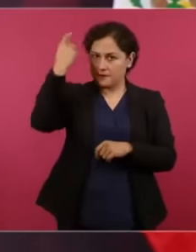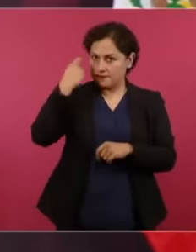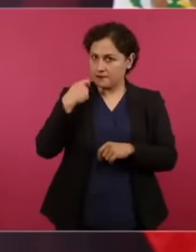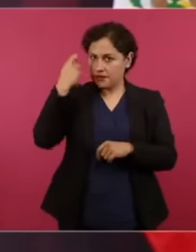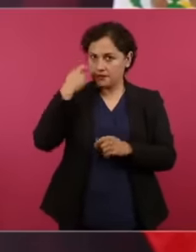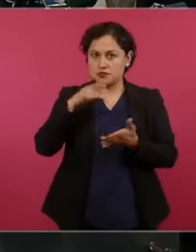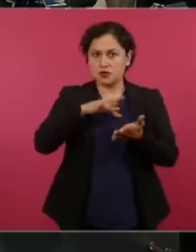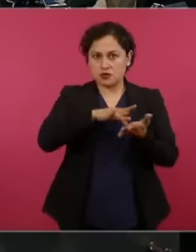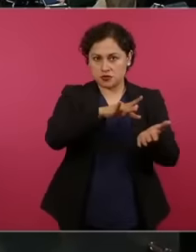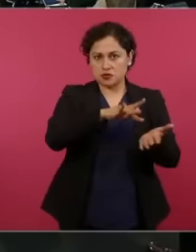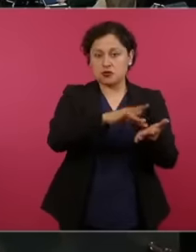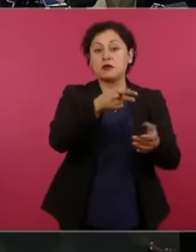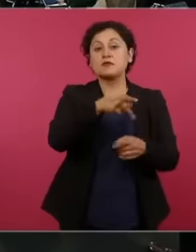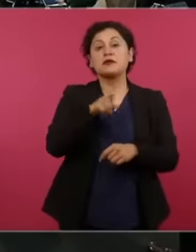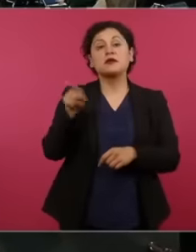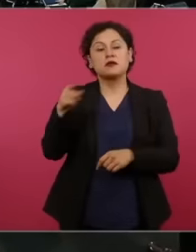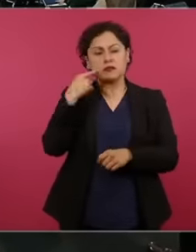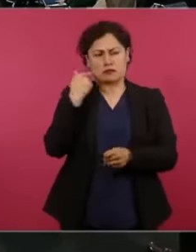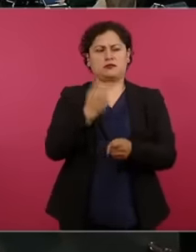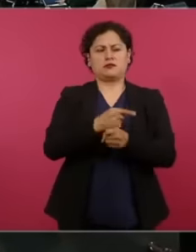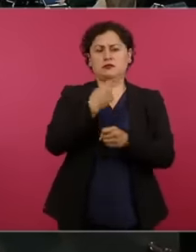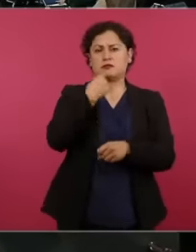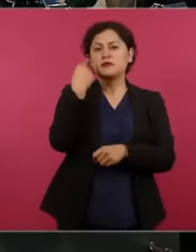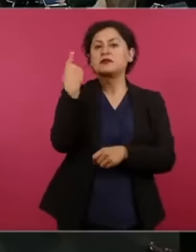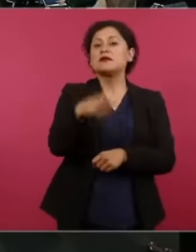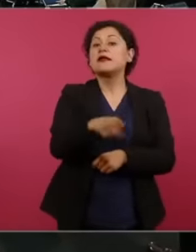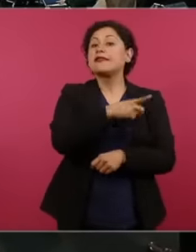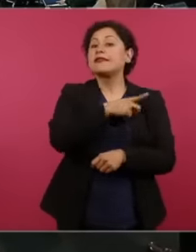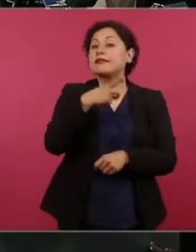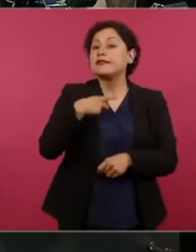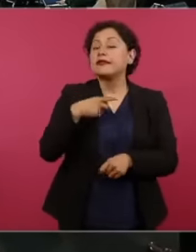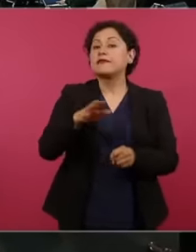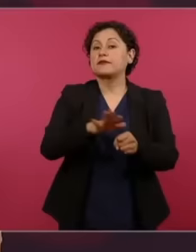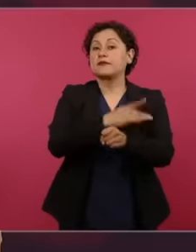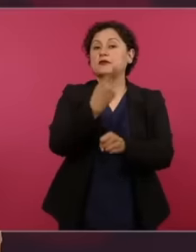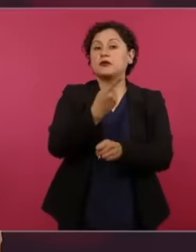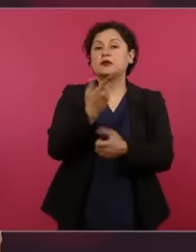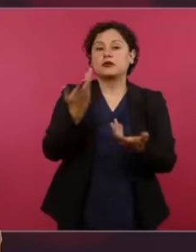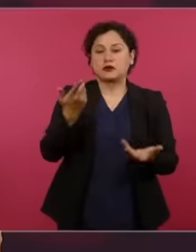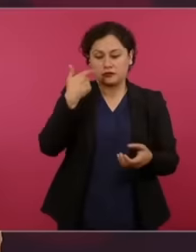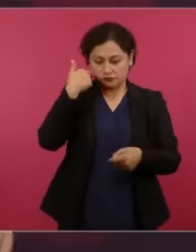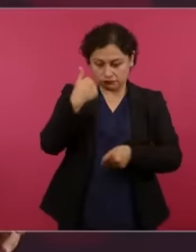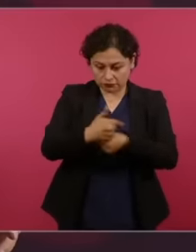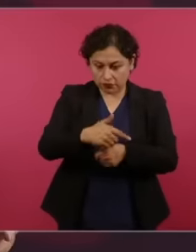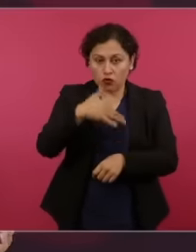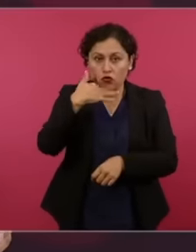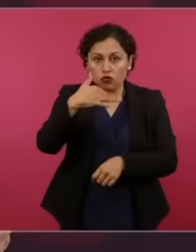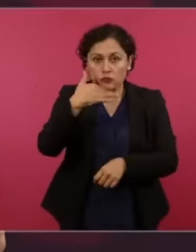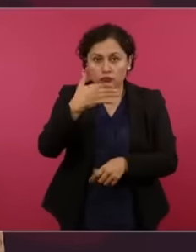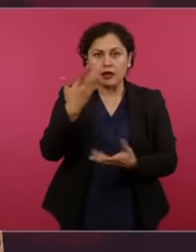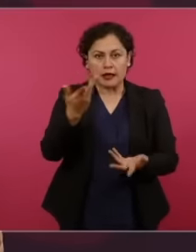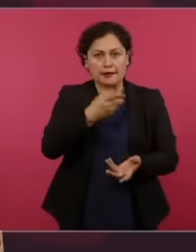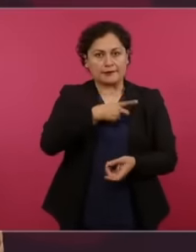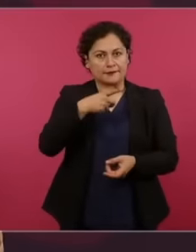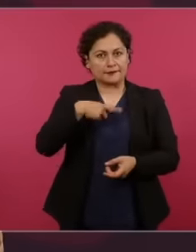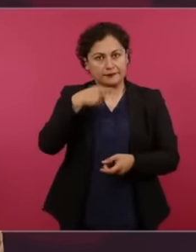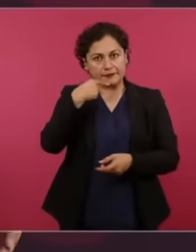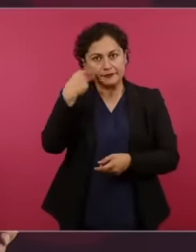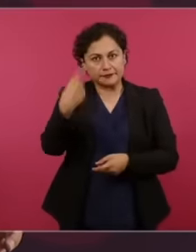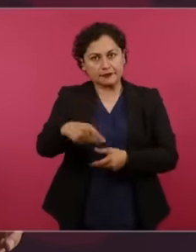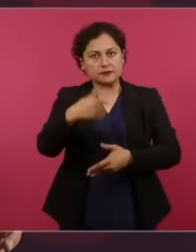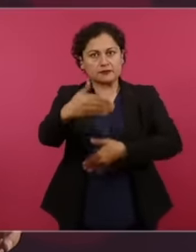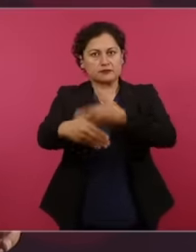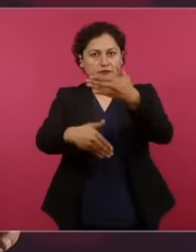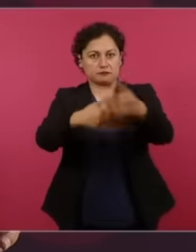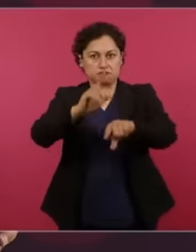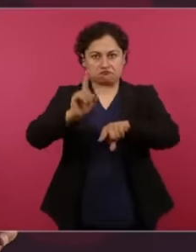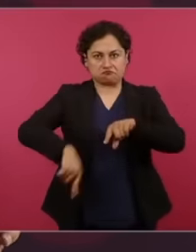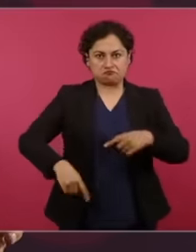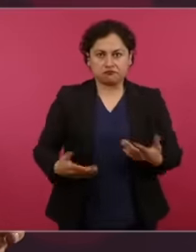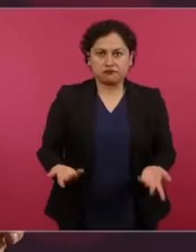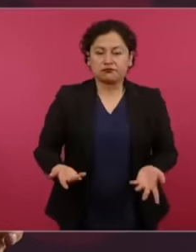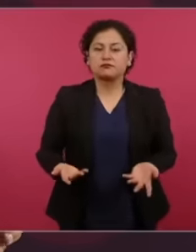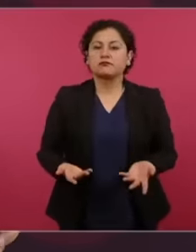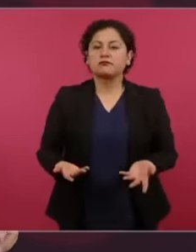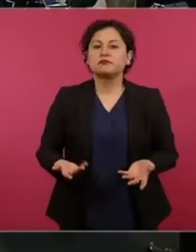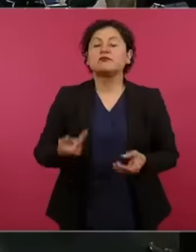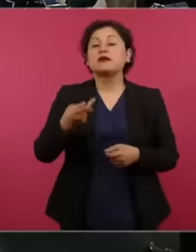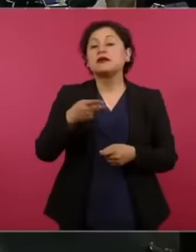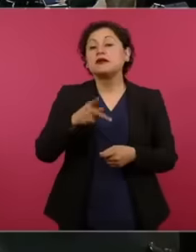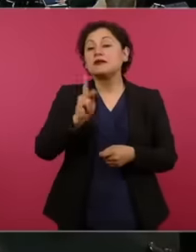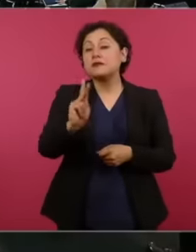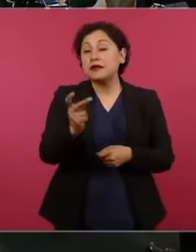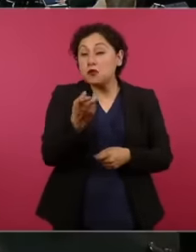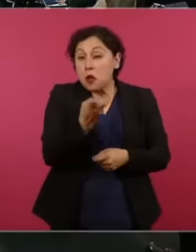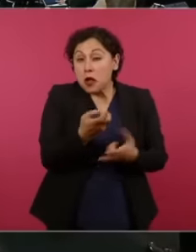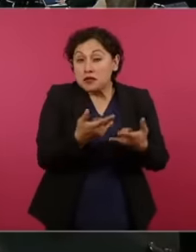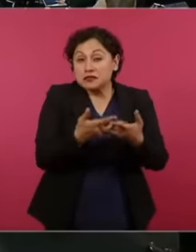. But they are also emblematic cases